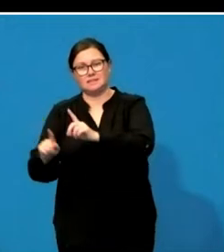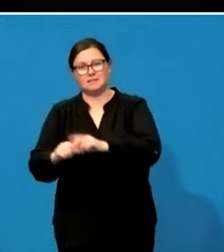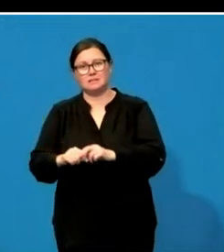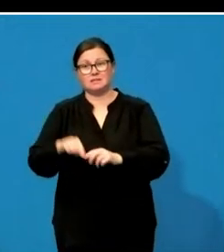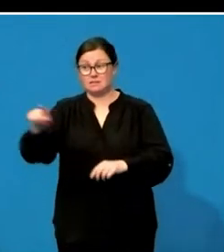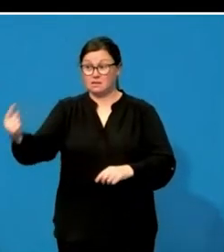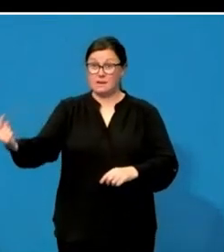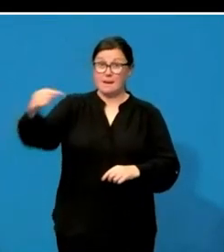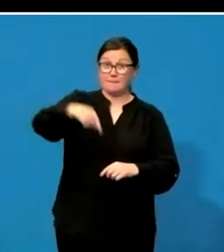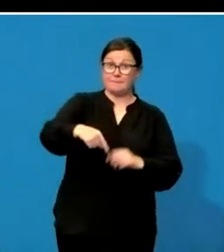Or only sometimes? DAISY: Sometimes.